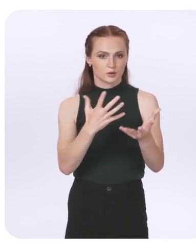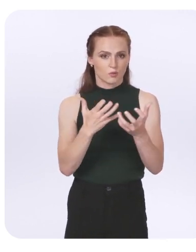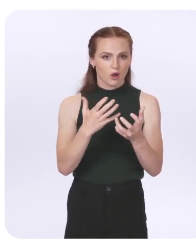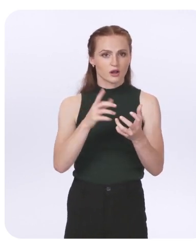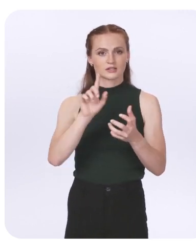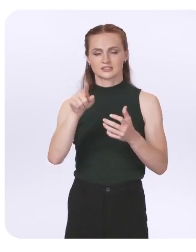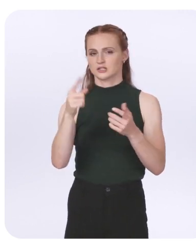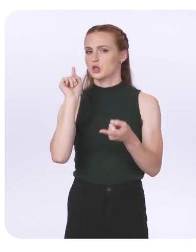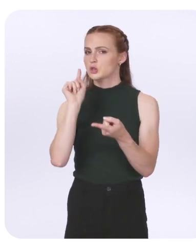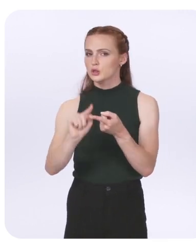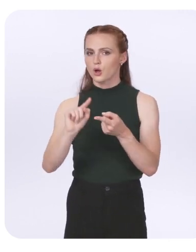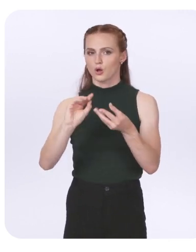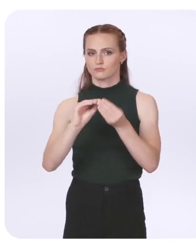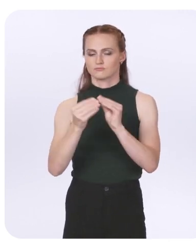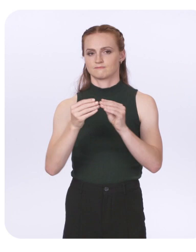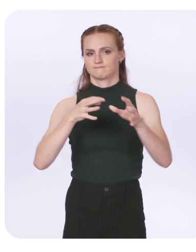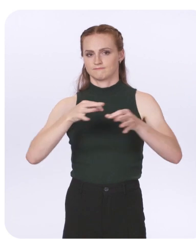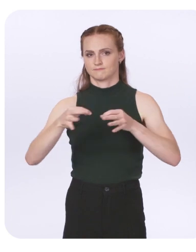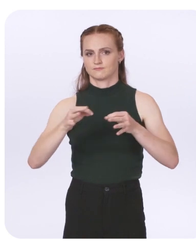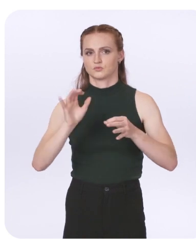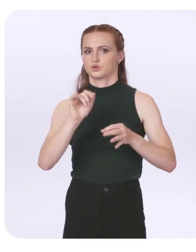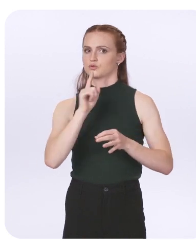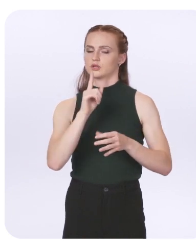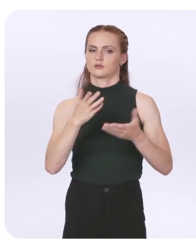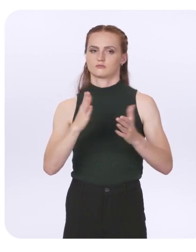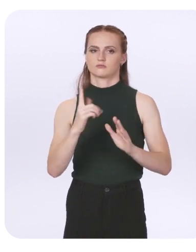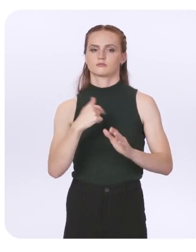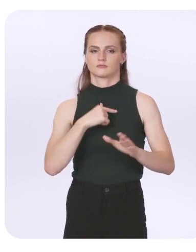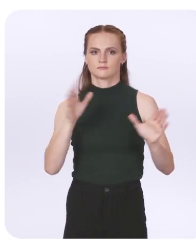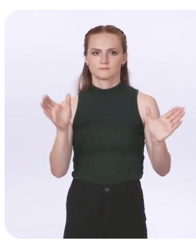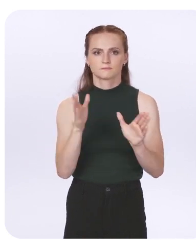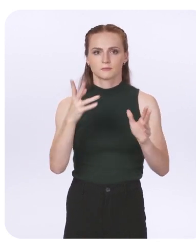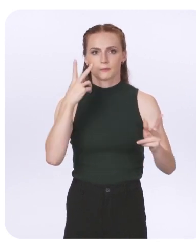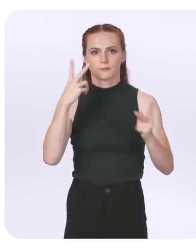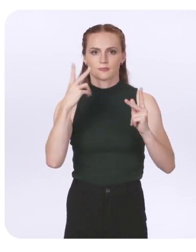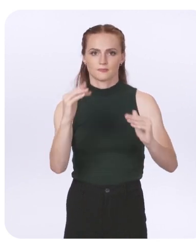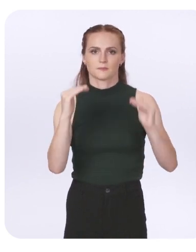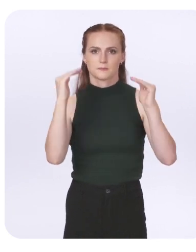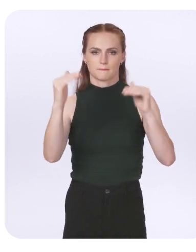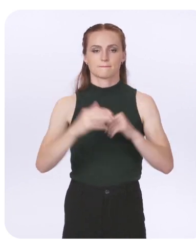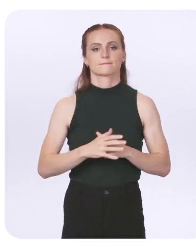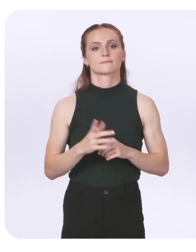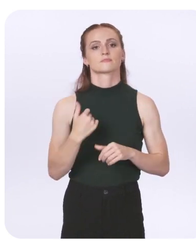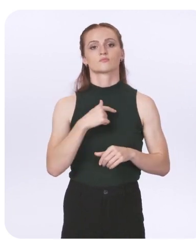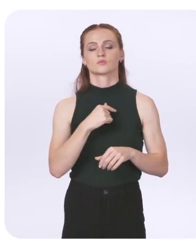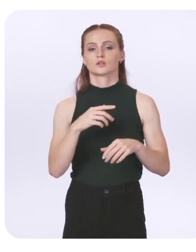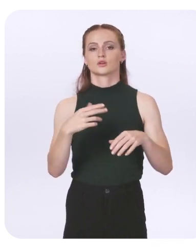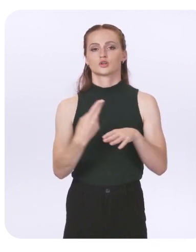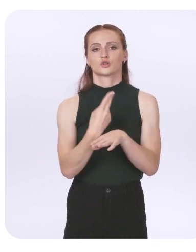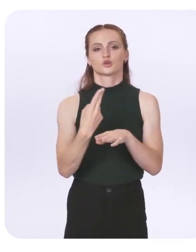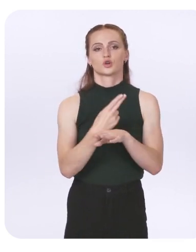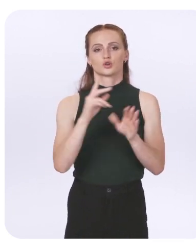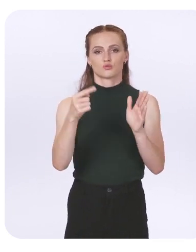We then use those shaders in combination with reflection probes, light probes and light maps to get nice, realistic reflections